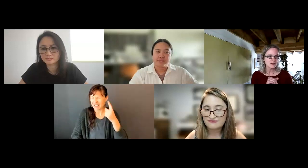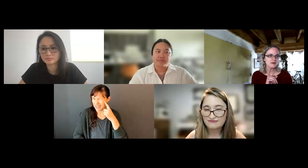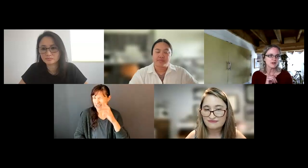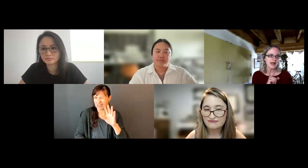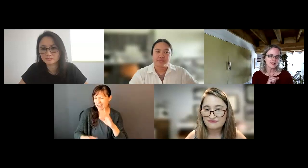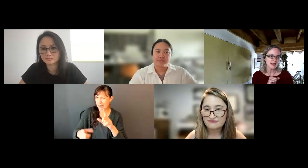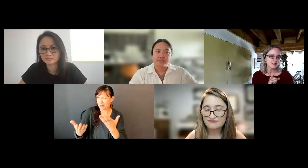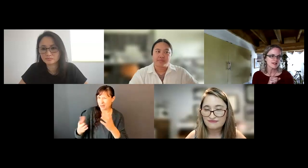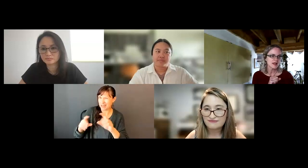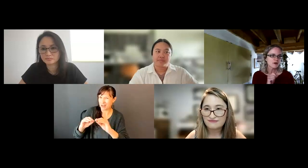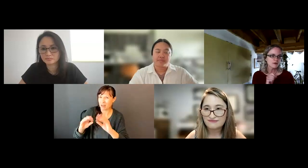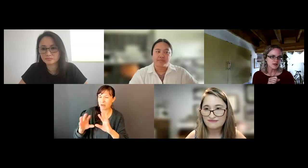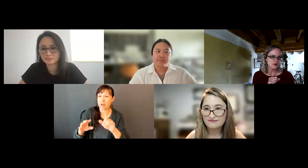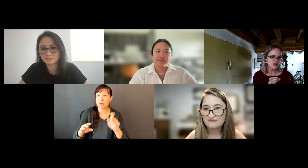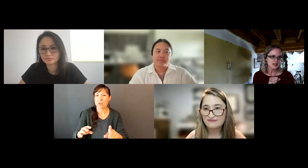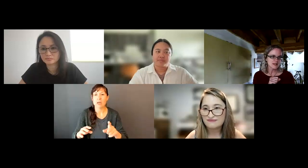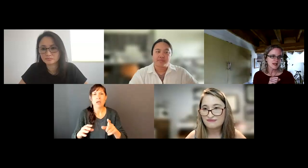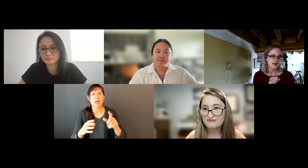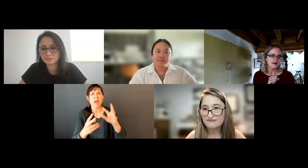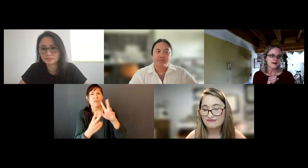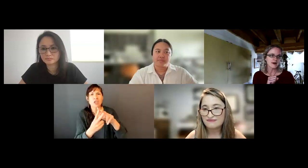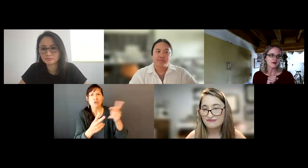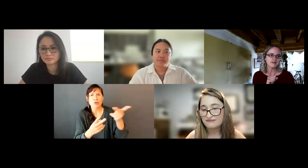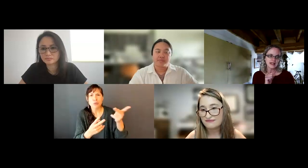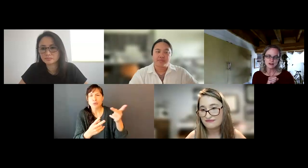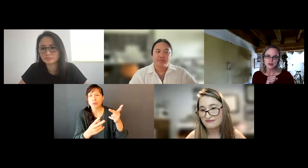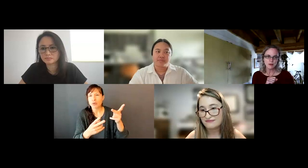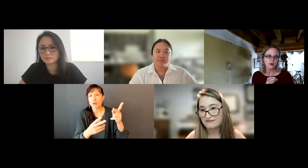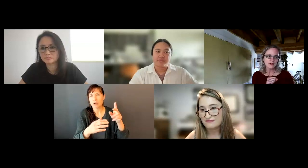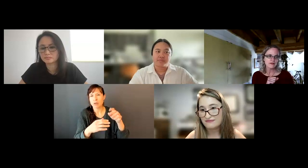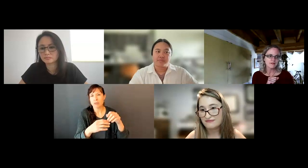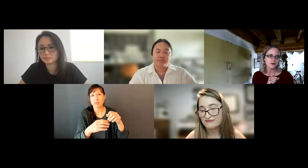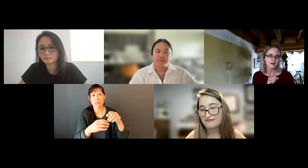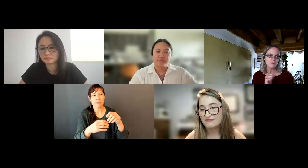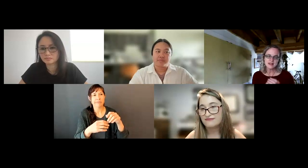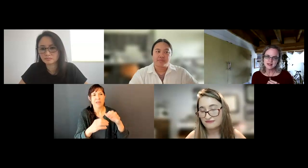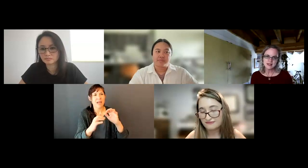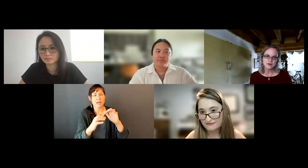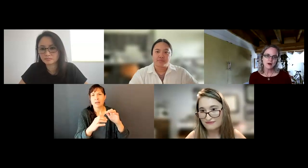have either of you accessed resources or financial support for your businesses